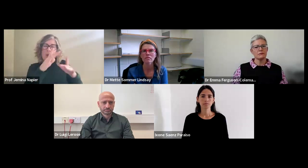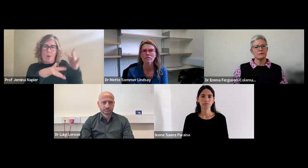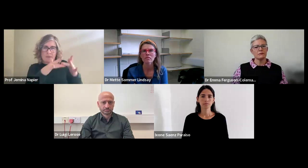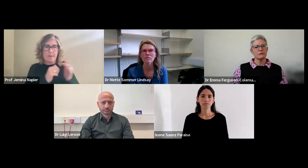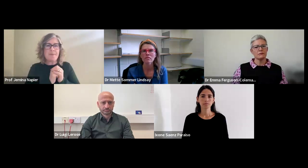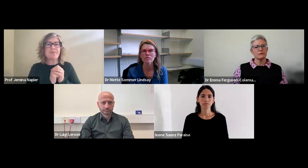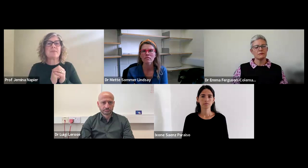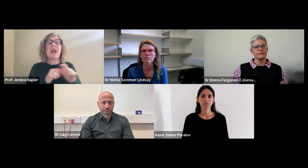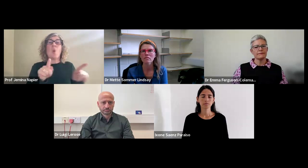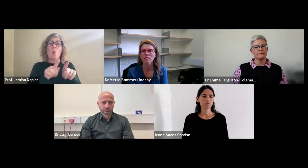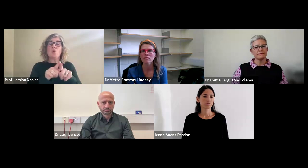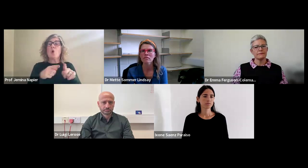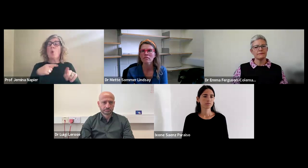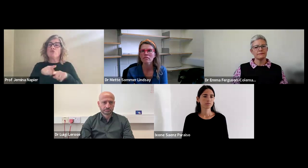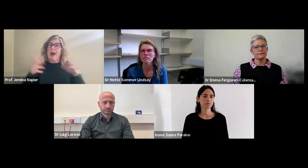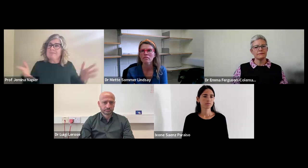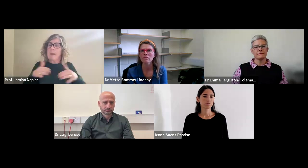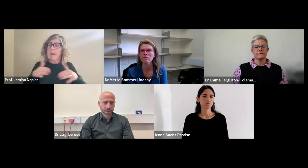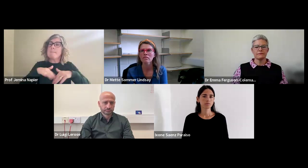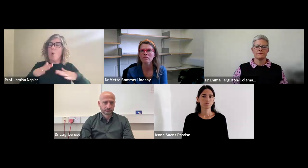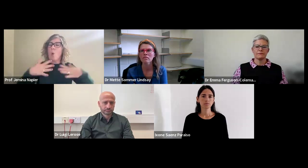going to go into the detail of that, once again you can go to the website if you're interested